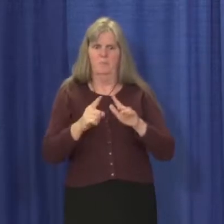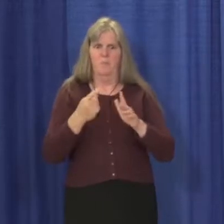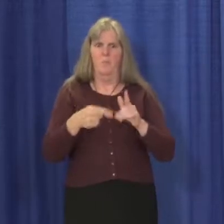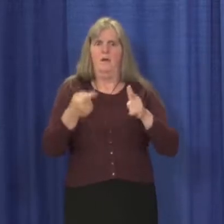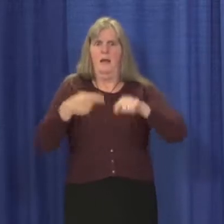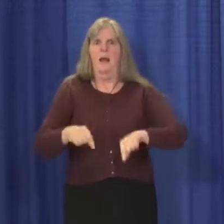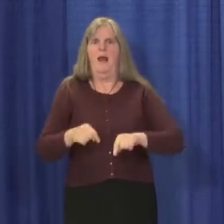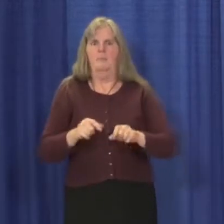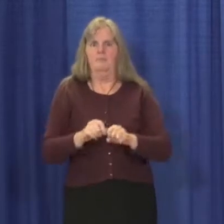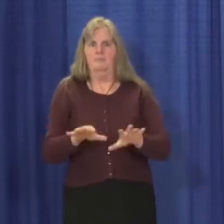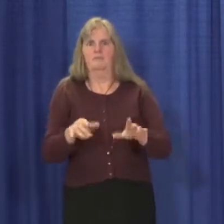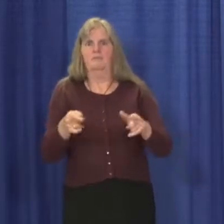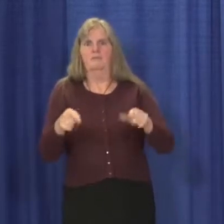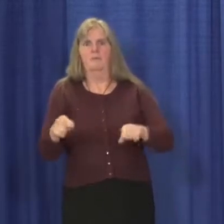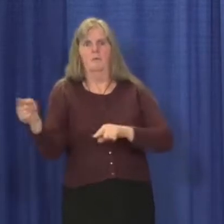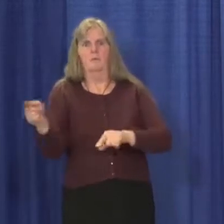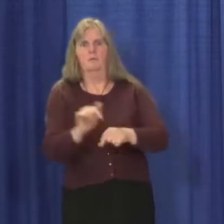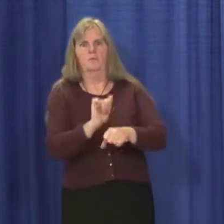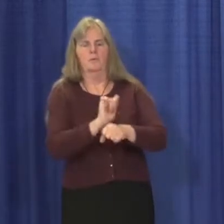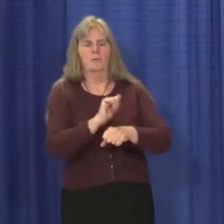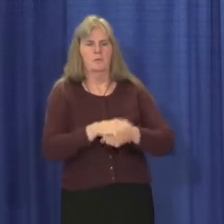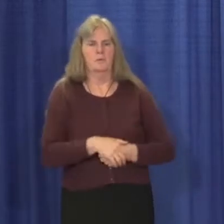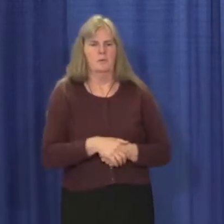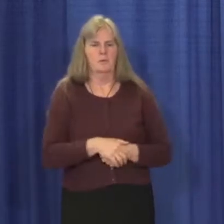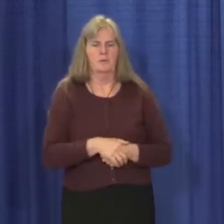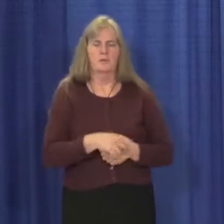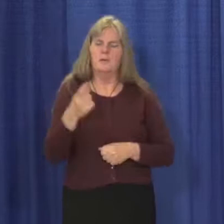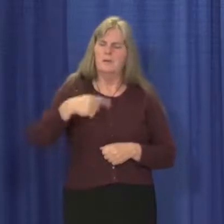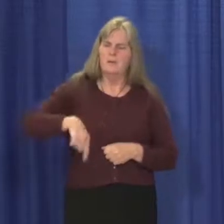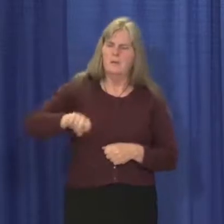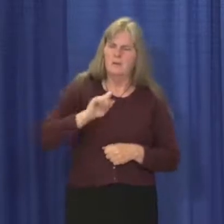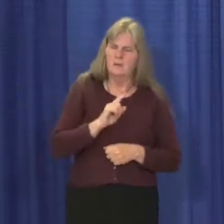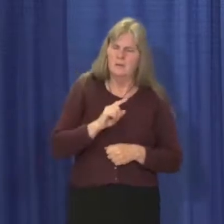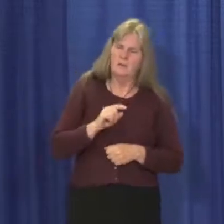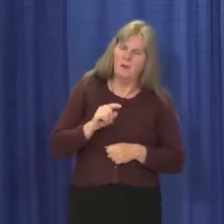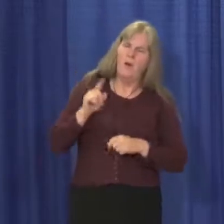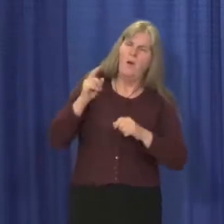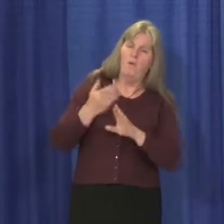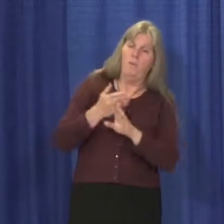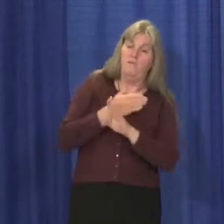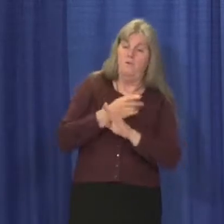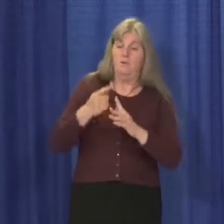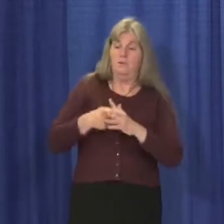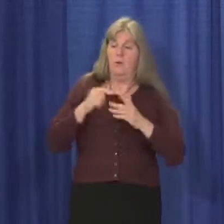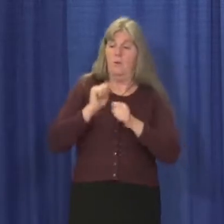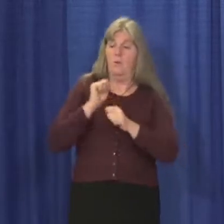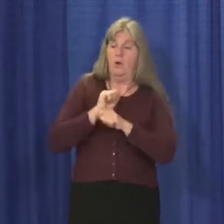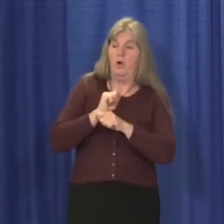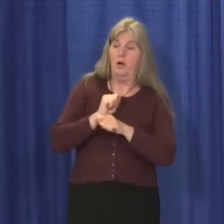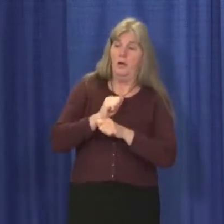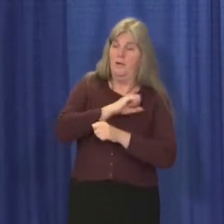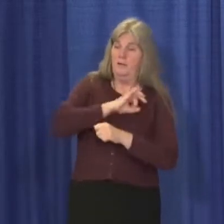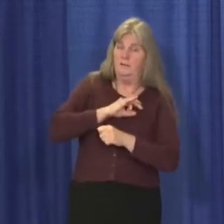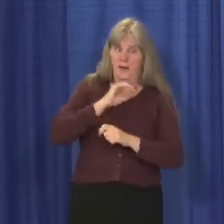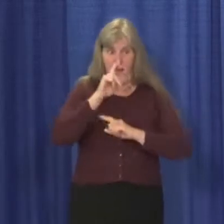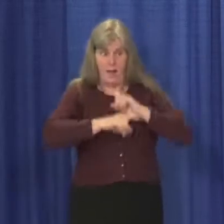work while ill and operators will be advised to ensure staff our screens daily and all staff